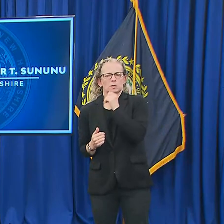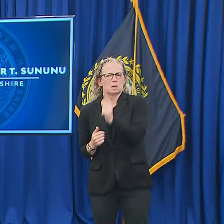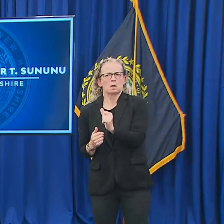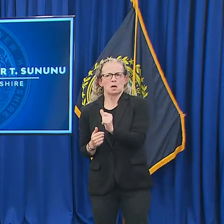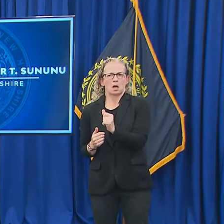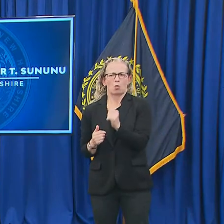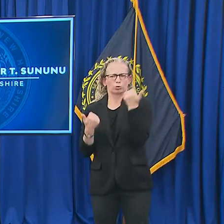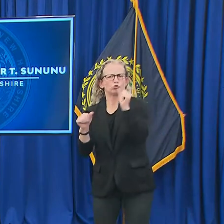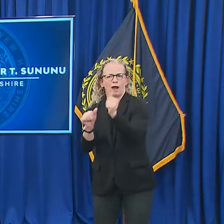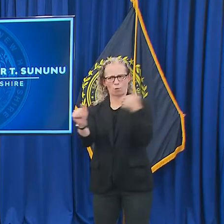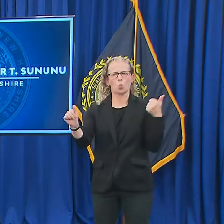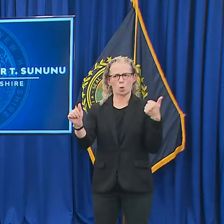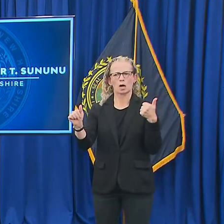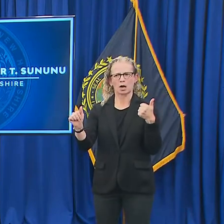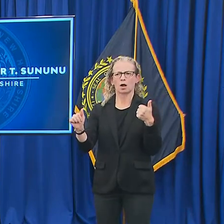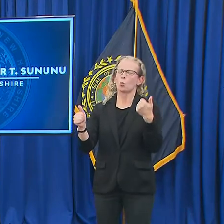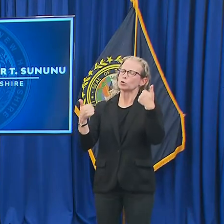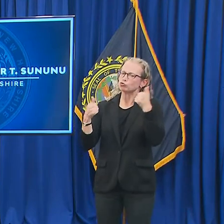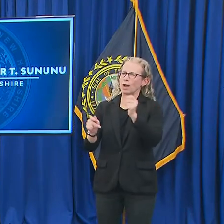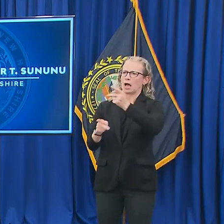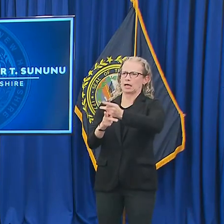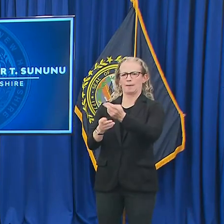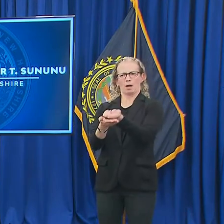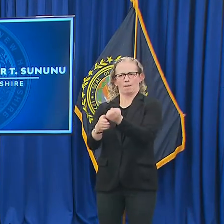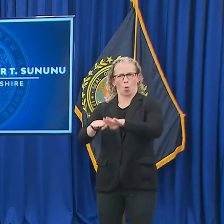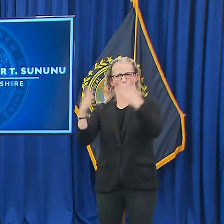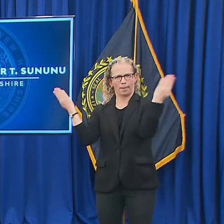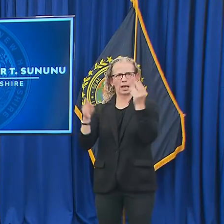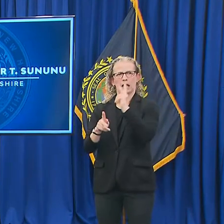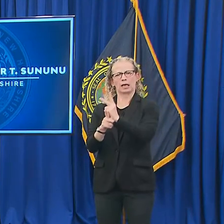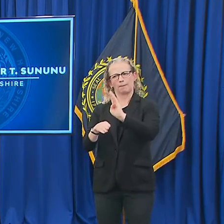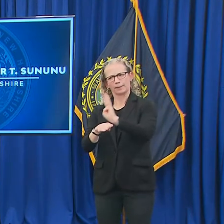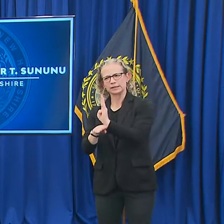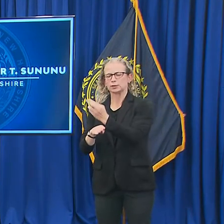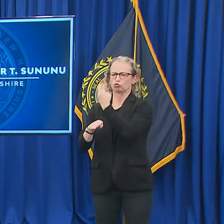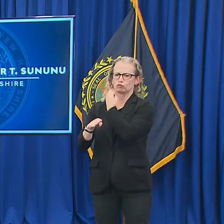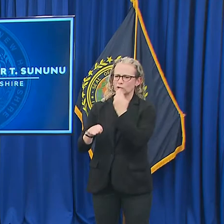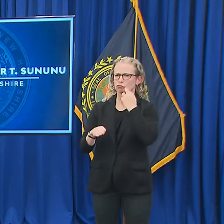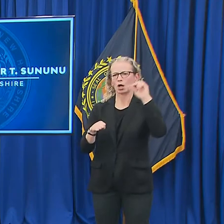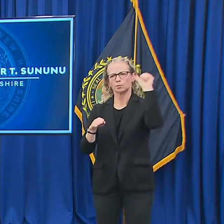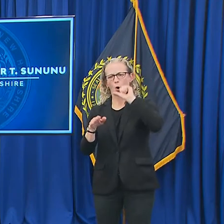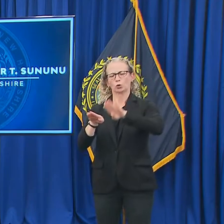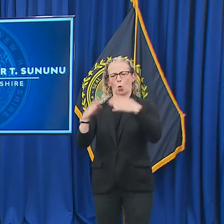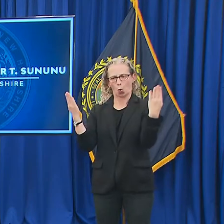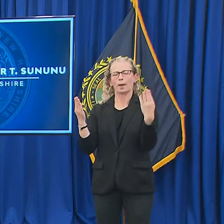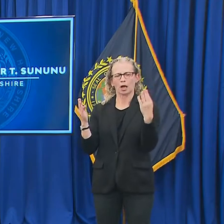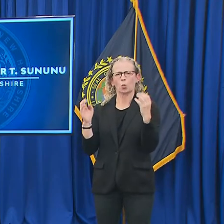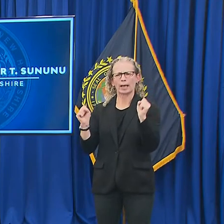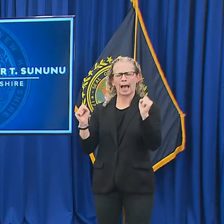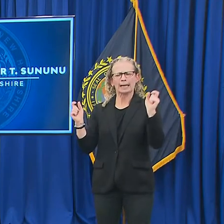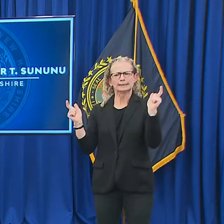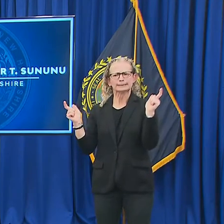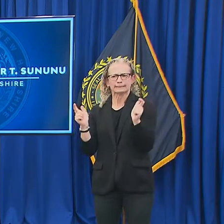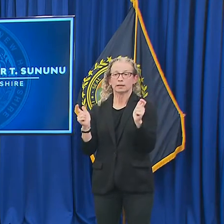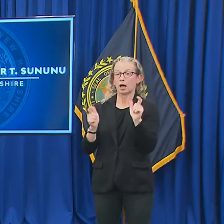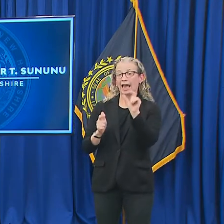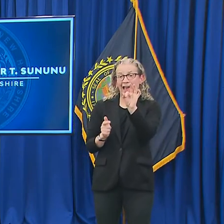They don't want to be shut down. And so we're hoping that some of I think some of the enforcement actions around. There are going to have a positive impact in terms